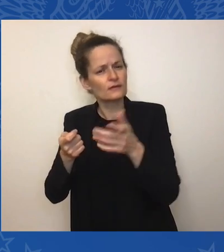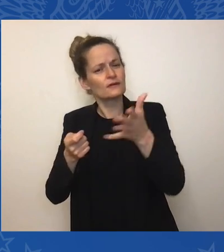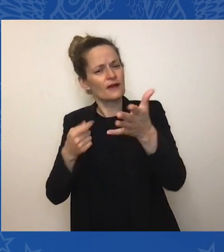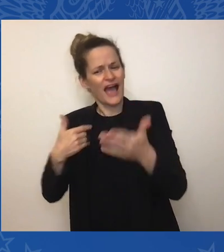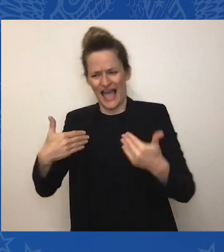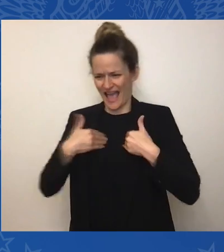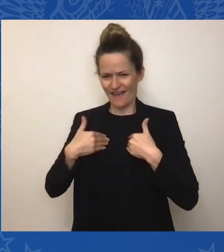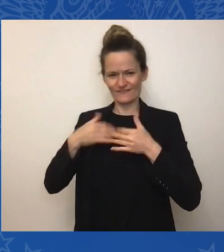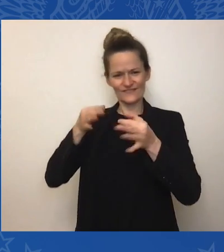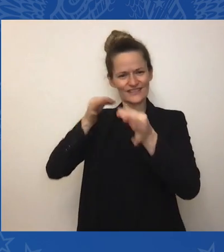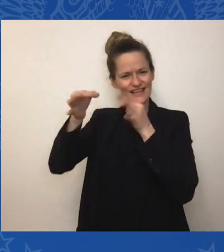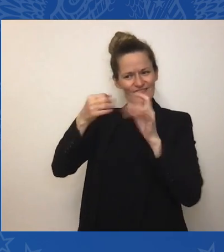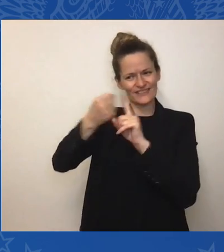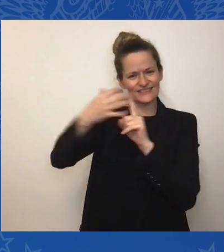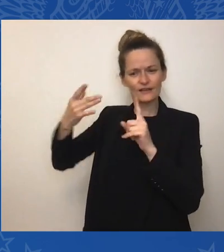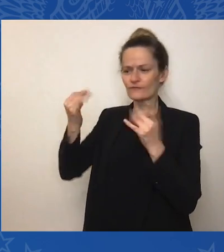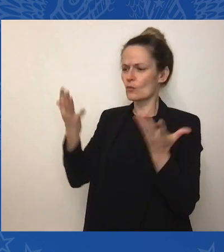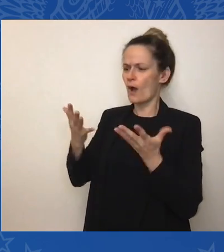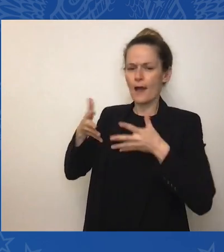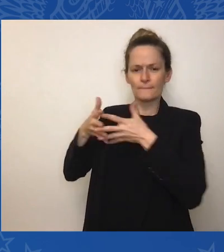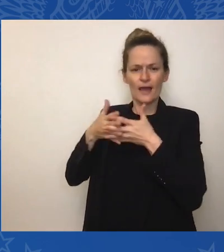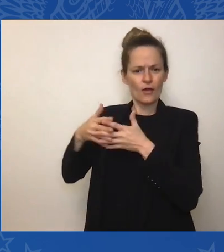I said America is unique in the world.